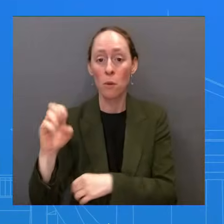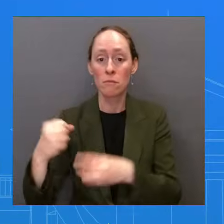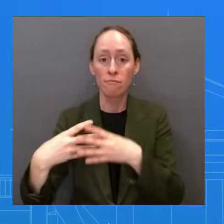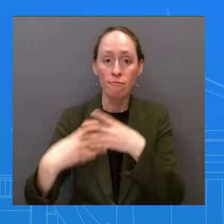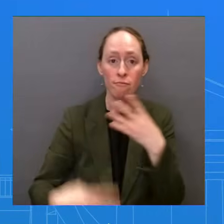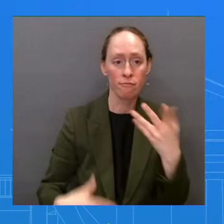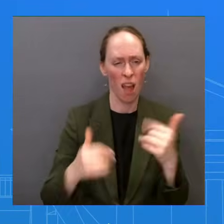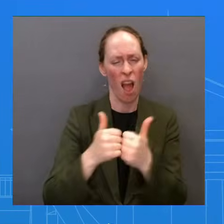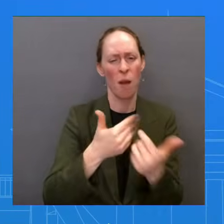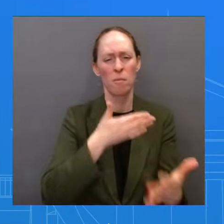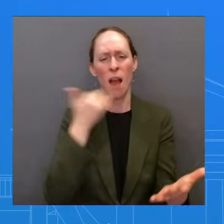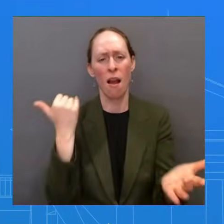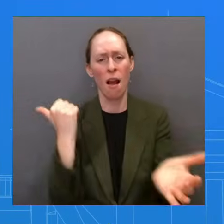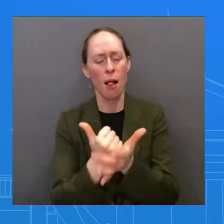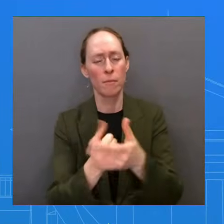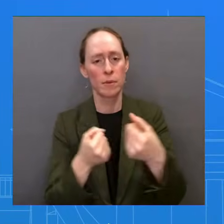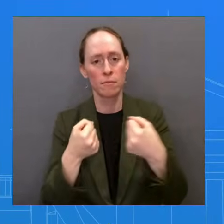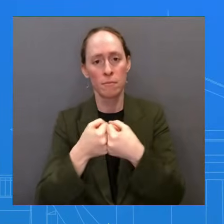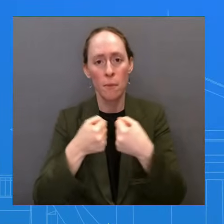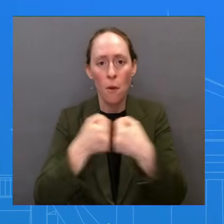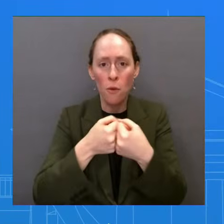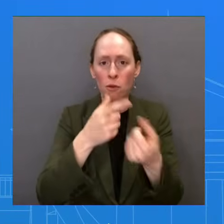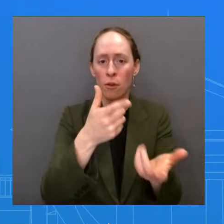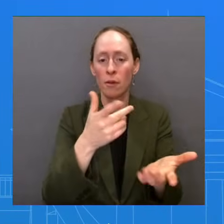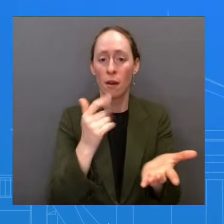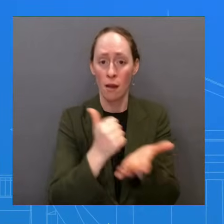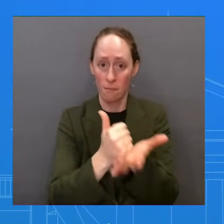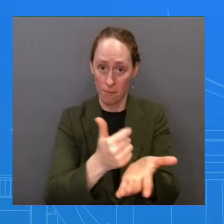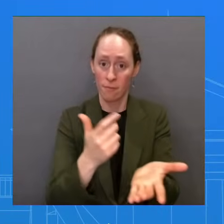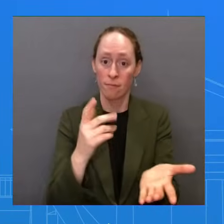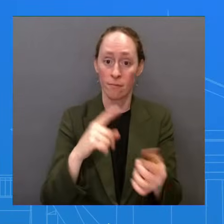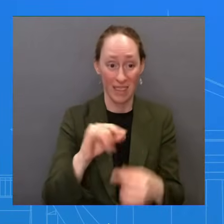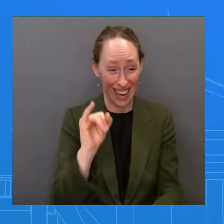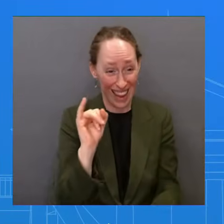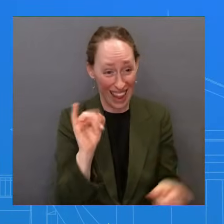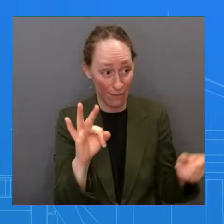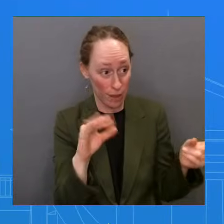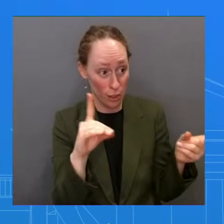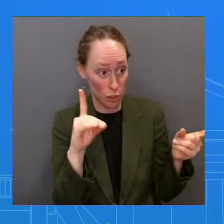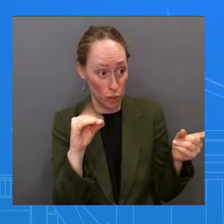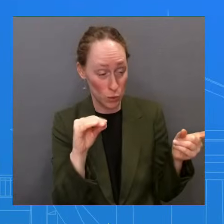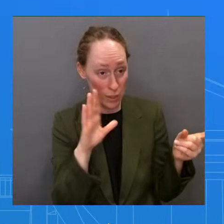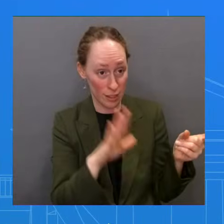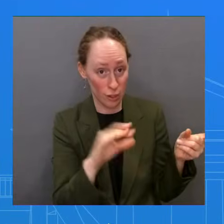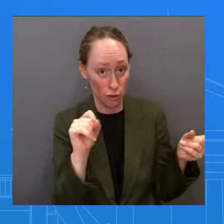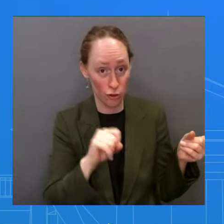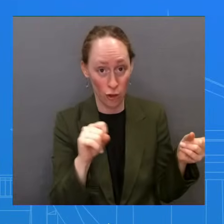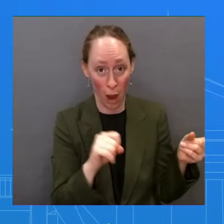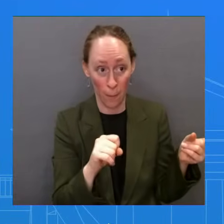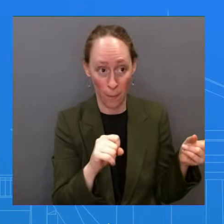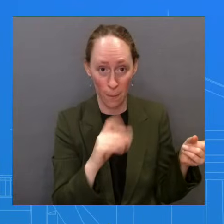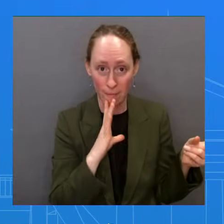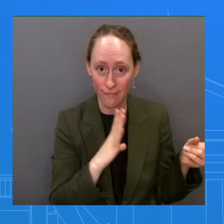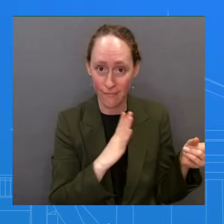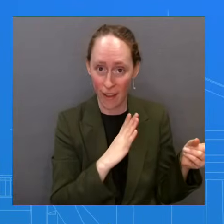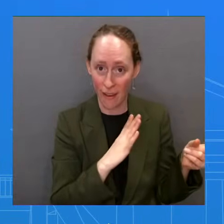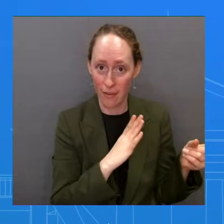again, do their jobs and meet us halfway and do this in a bipartisan way, we would not have to do this. The Press: All right. And I know you said